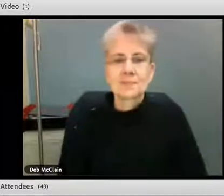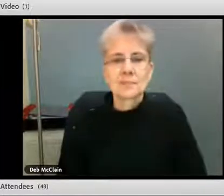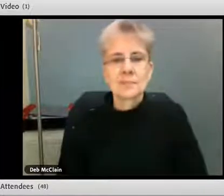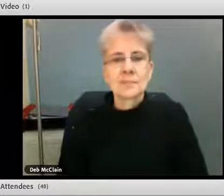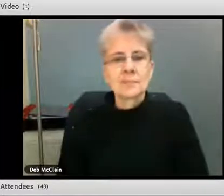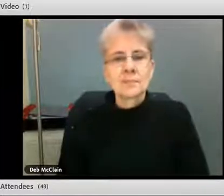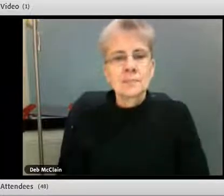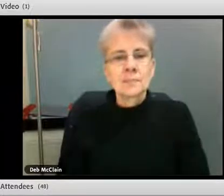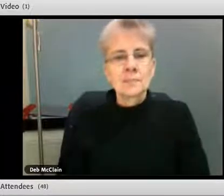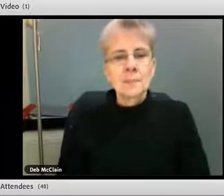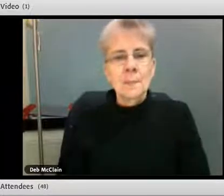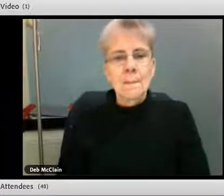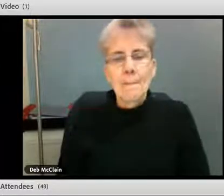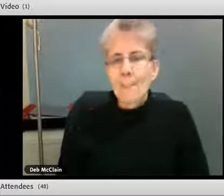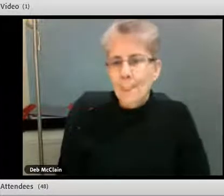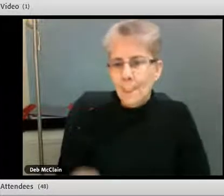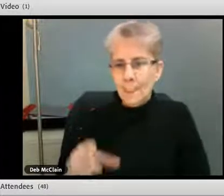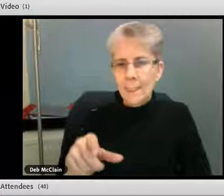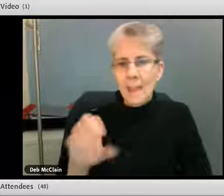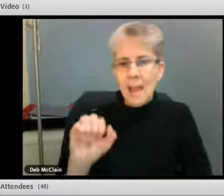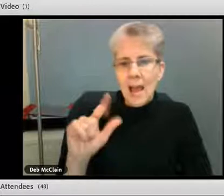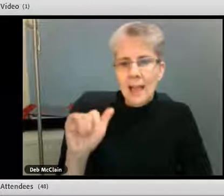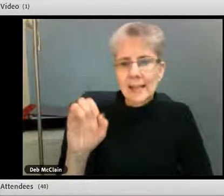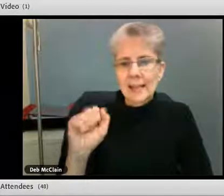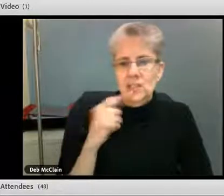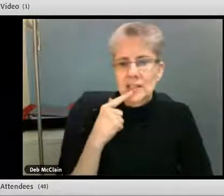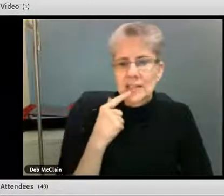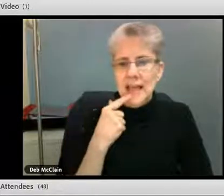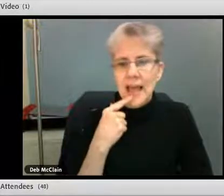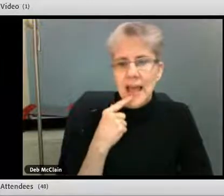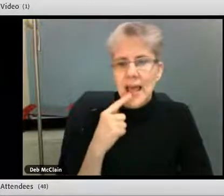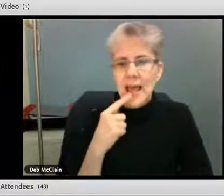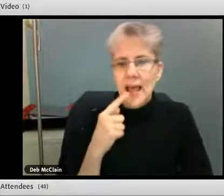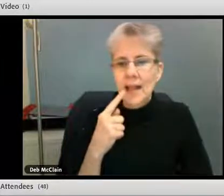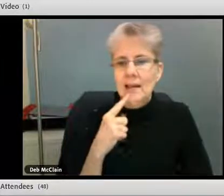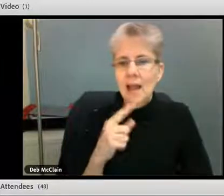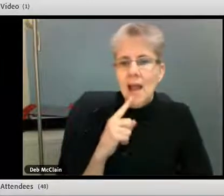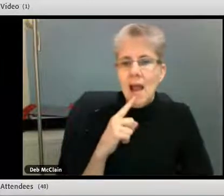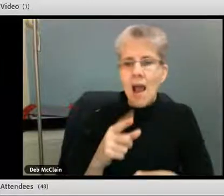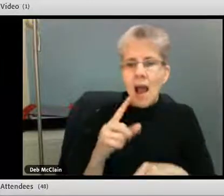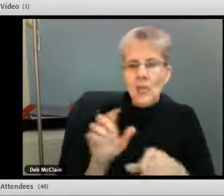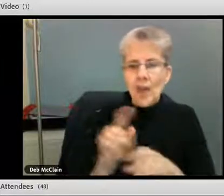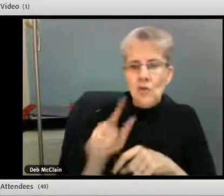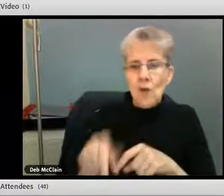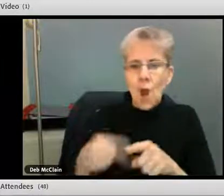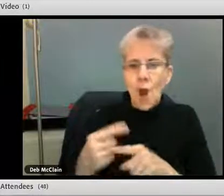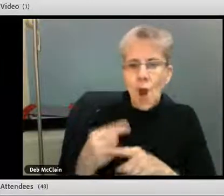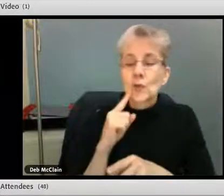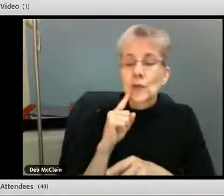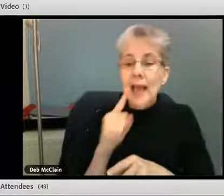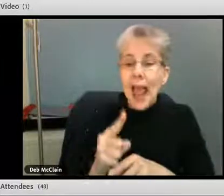Alicia is saying, that works for all of them, as well. You can actually remember your history layers to undo